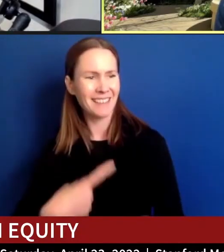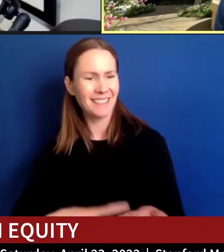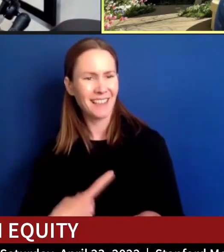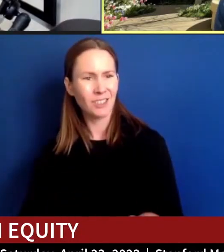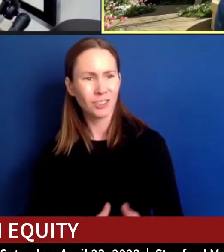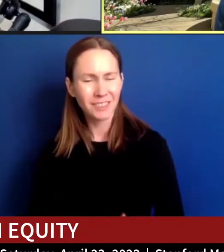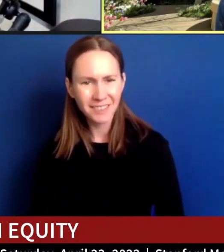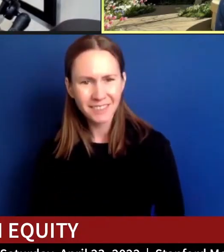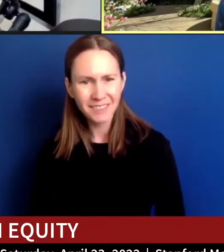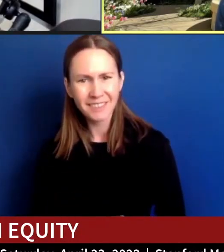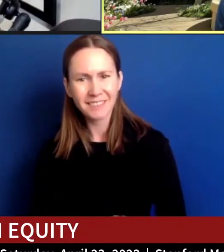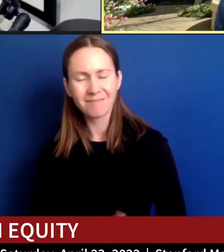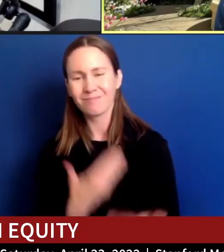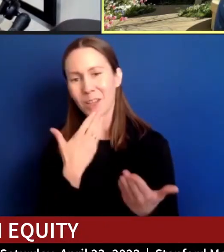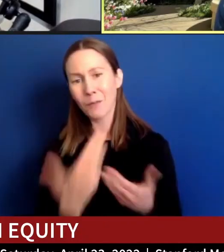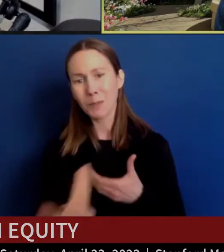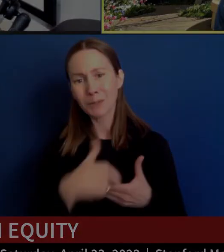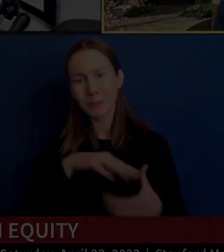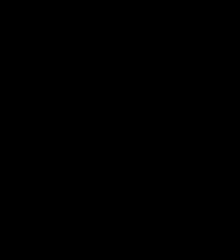and for participating in our breakout sessions that are coming up.